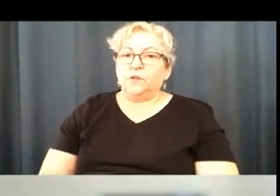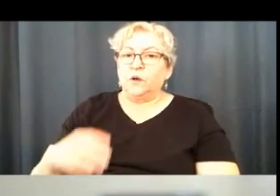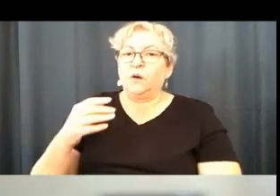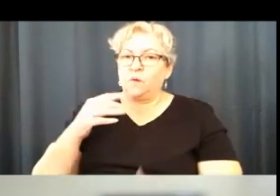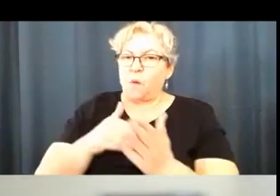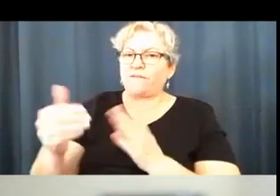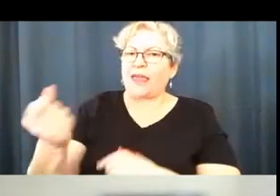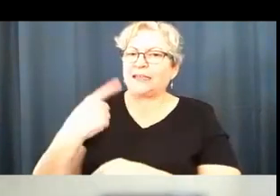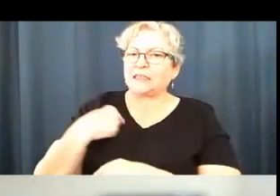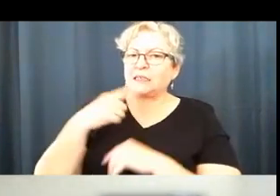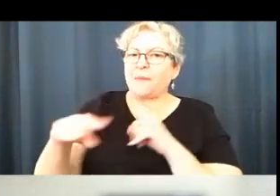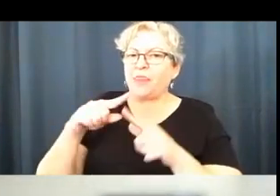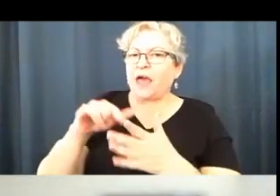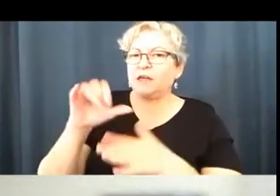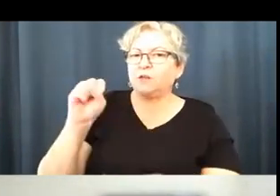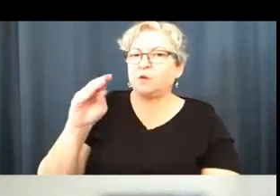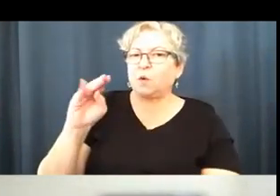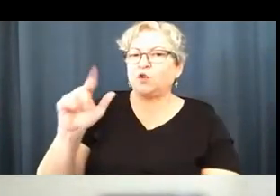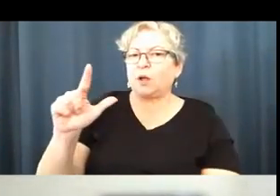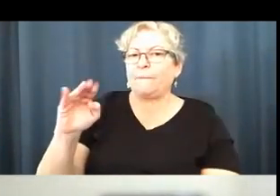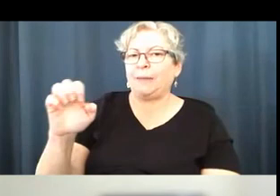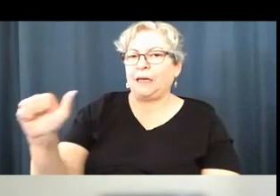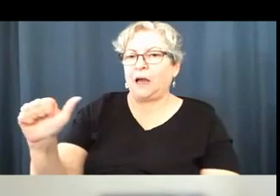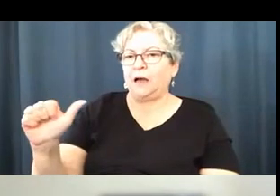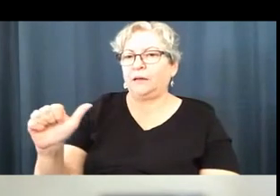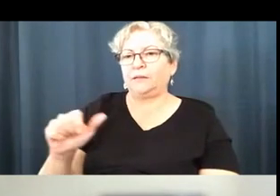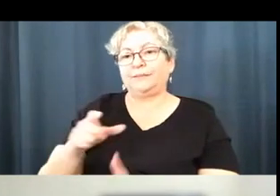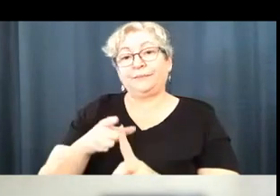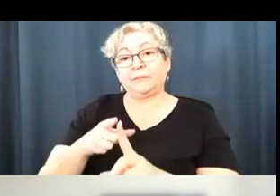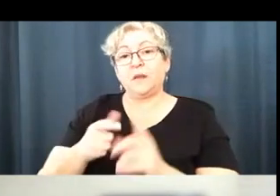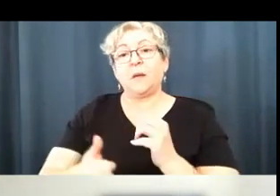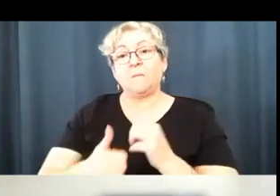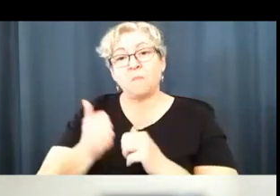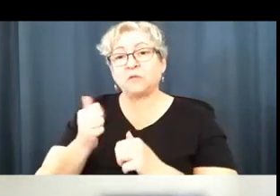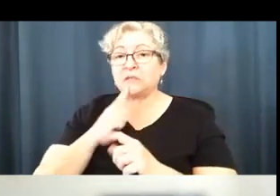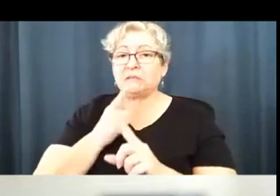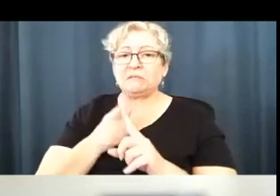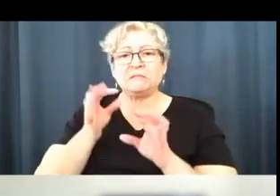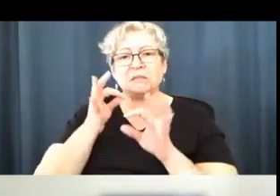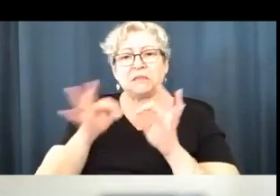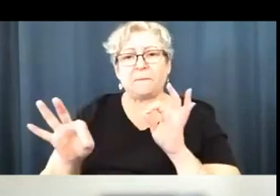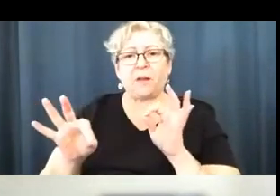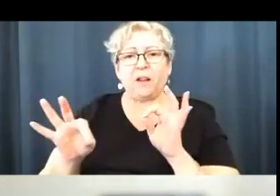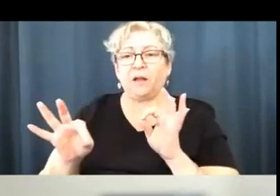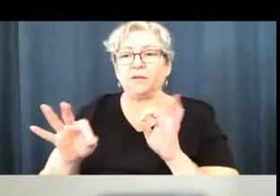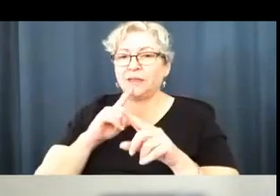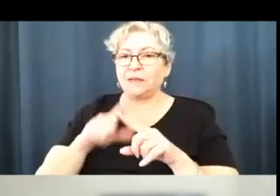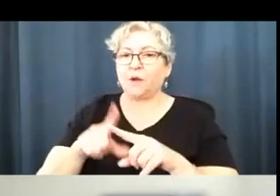and for the most part social media is relatively simple. So depending on what you're sharing,